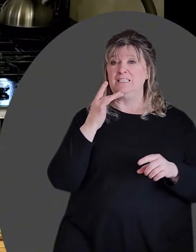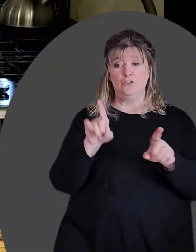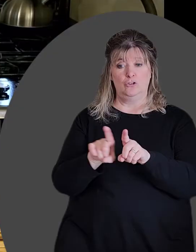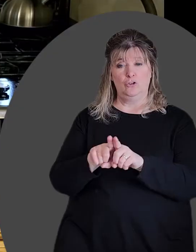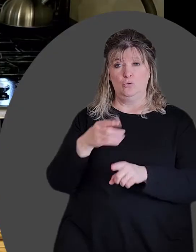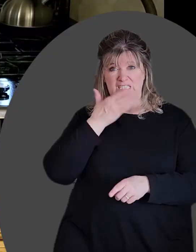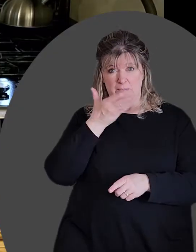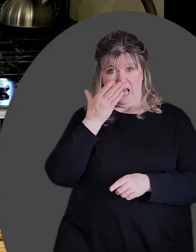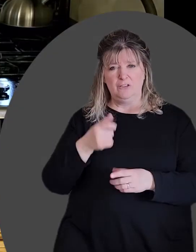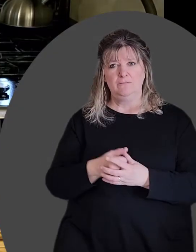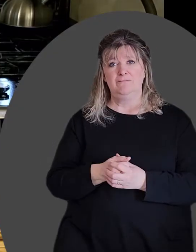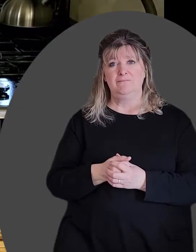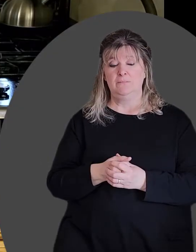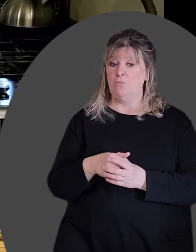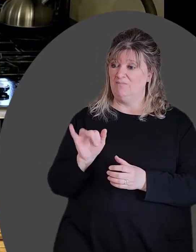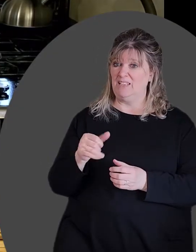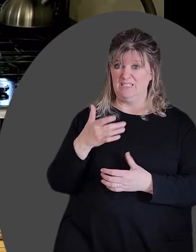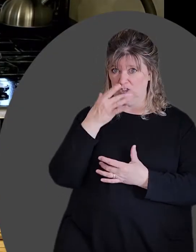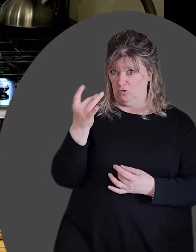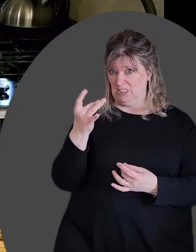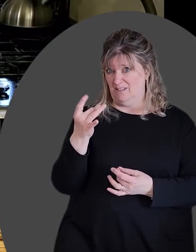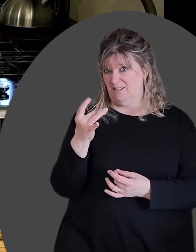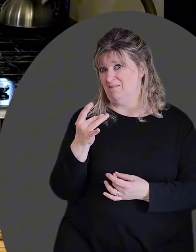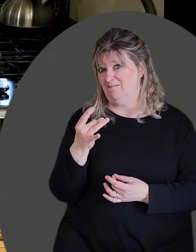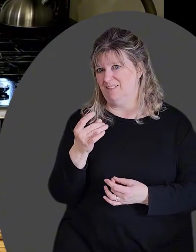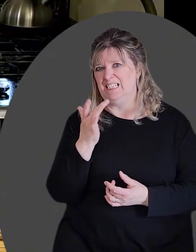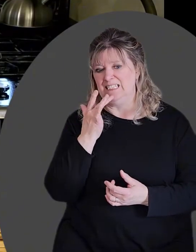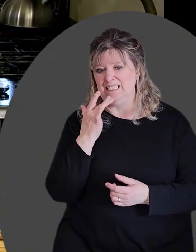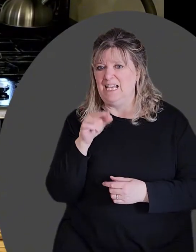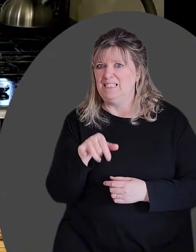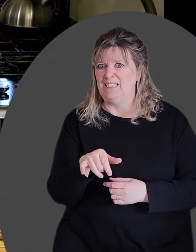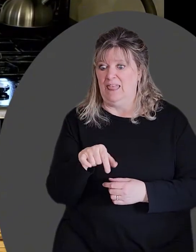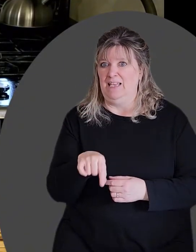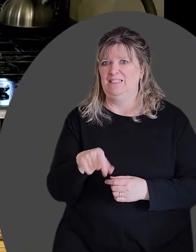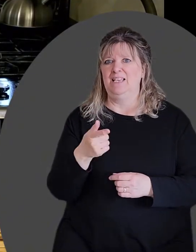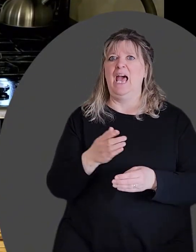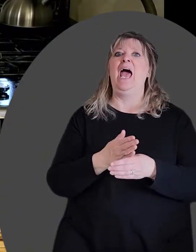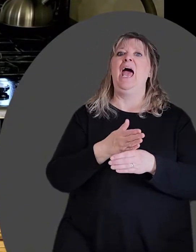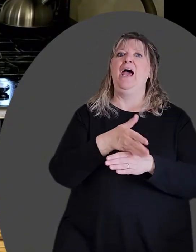so it would be interesting to taste this after one year